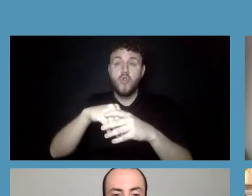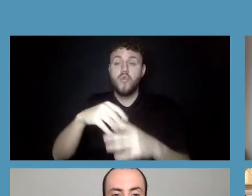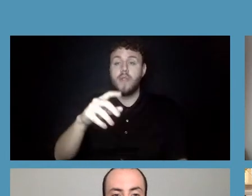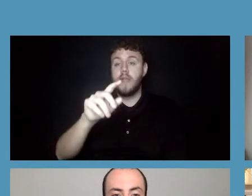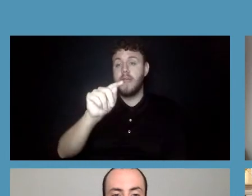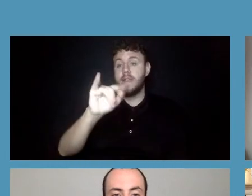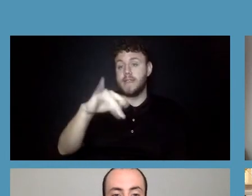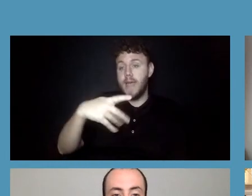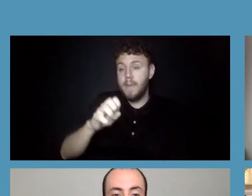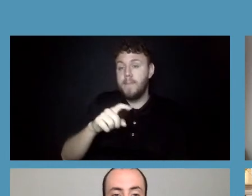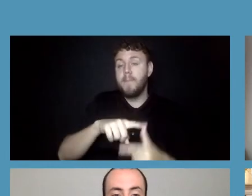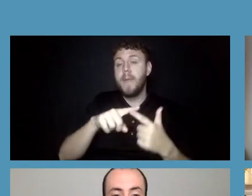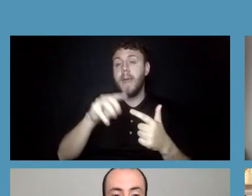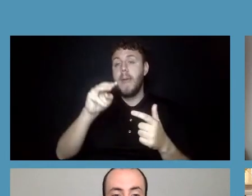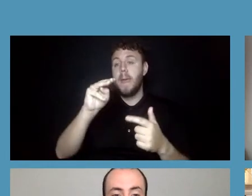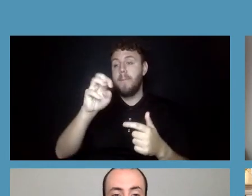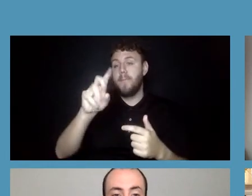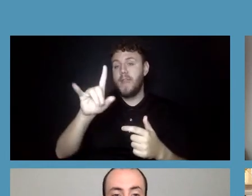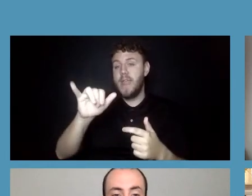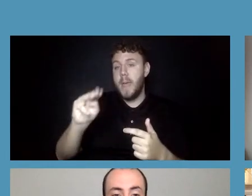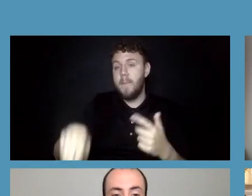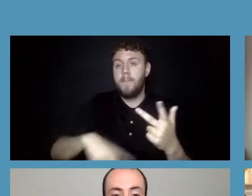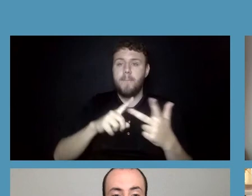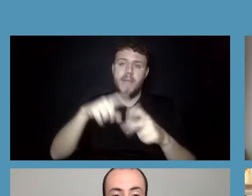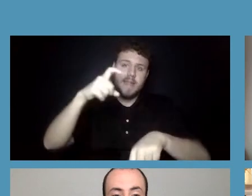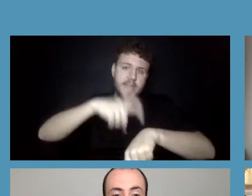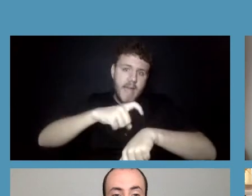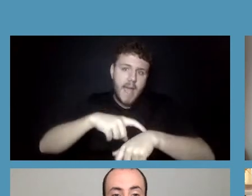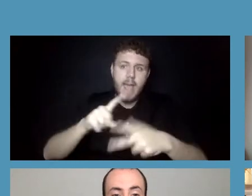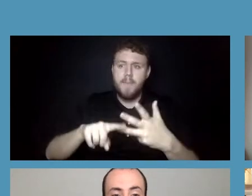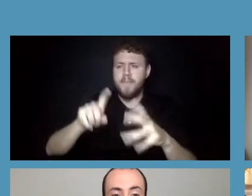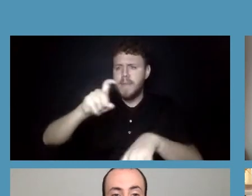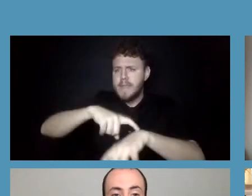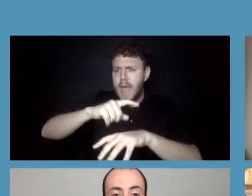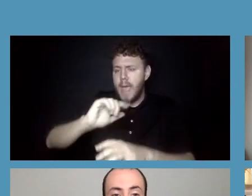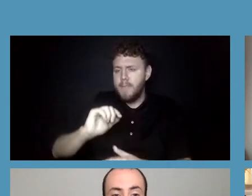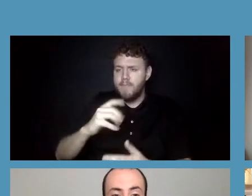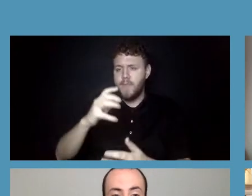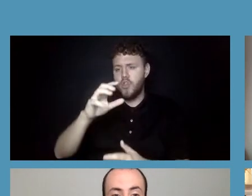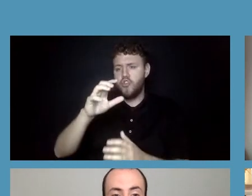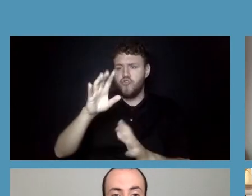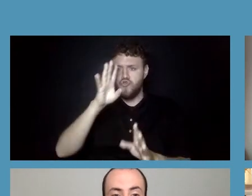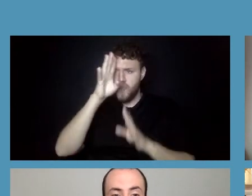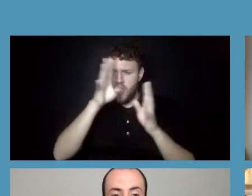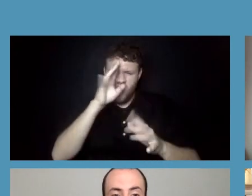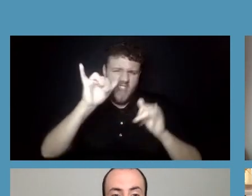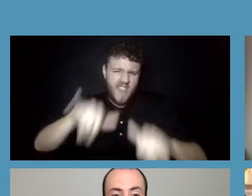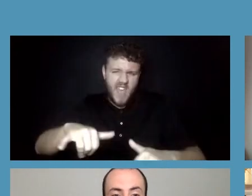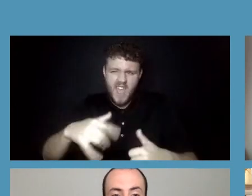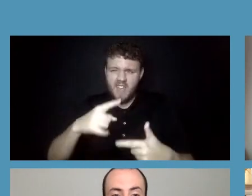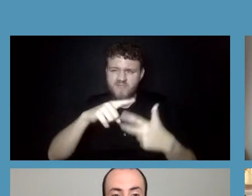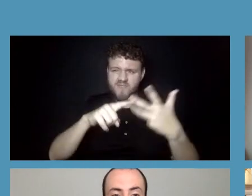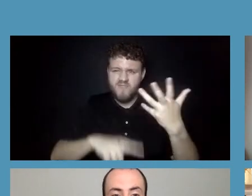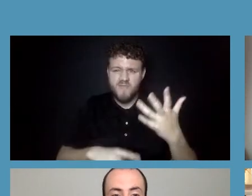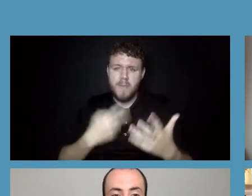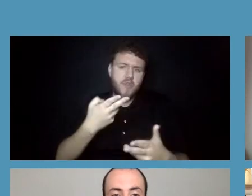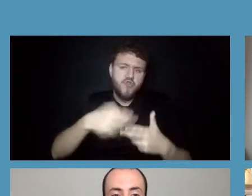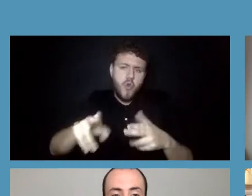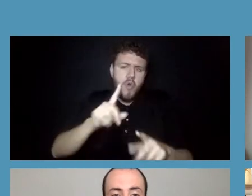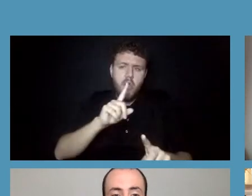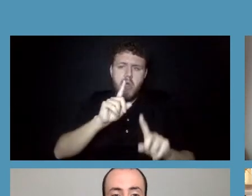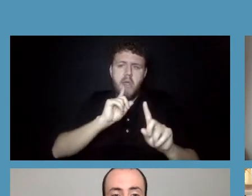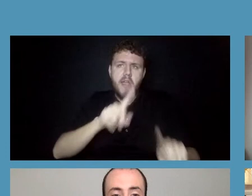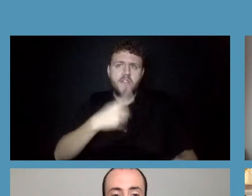period of creation -- and I don't know that we can get too far into that but maybe a short answer for resources?